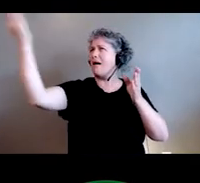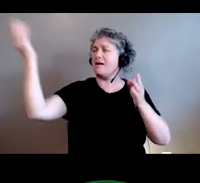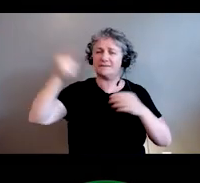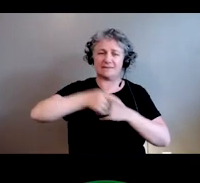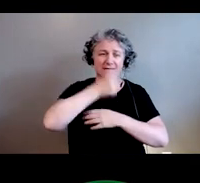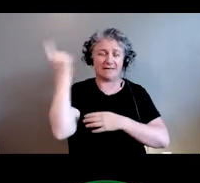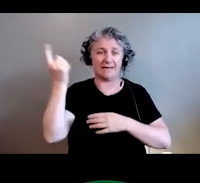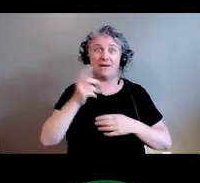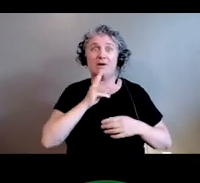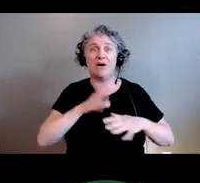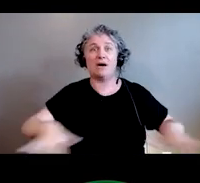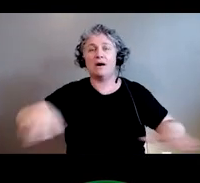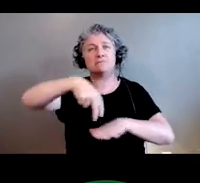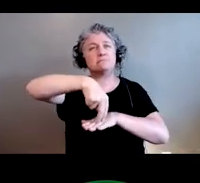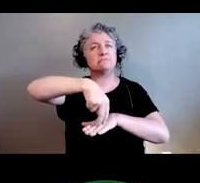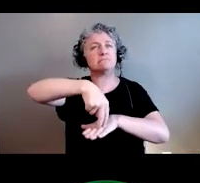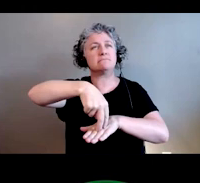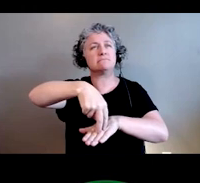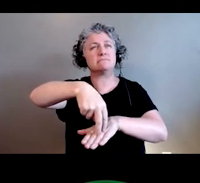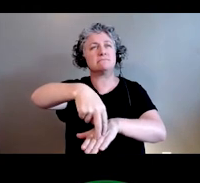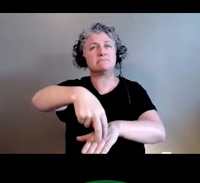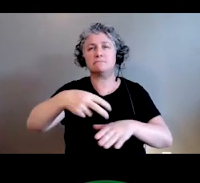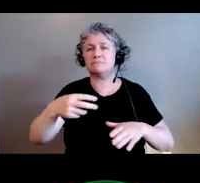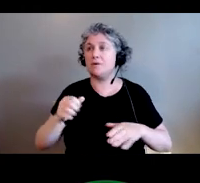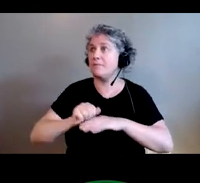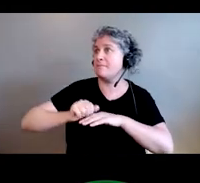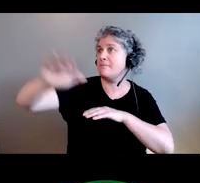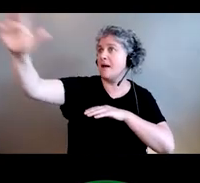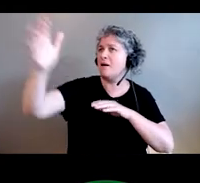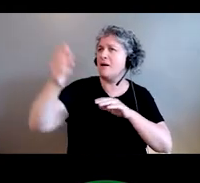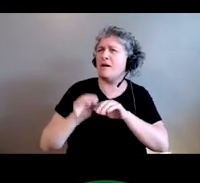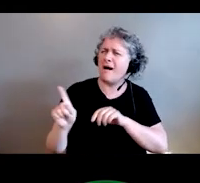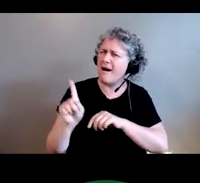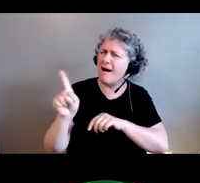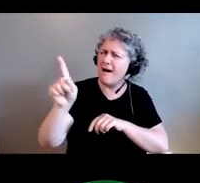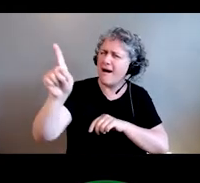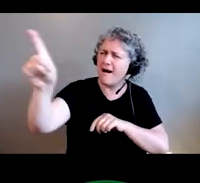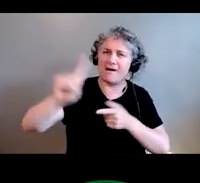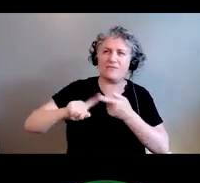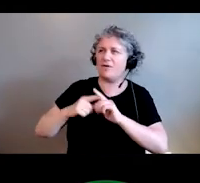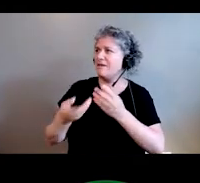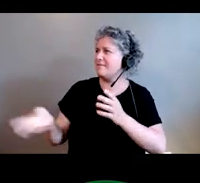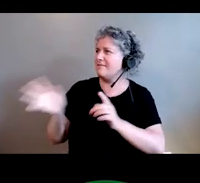friends sitting on top of the world watching life unfold hundreds of feet below you.